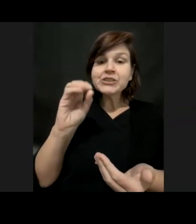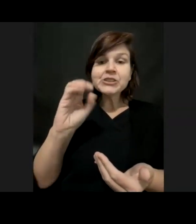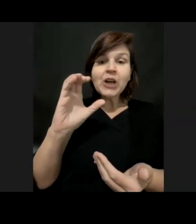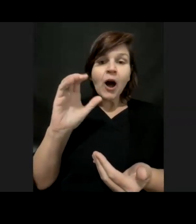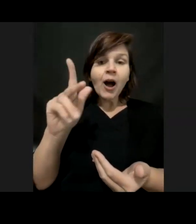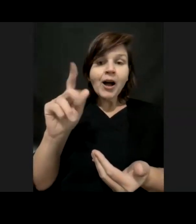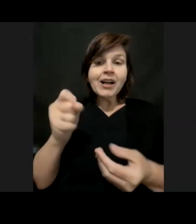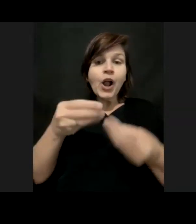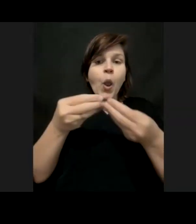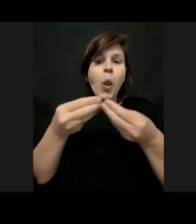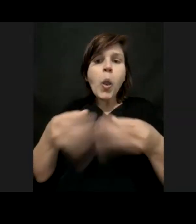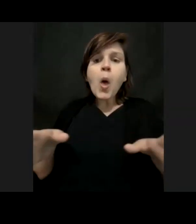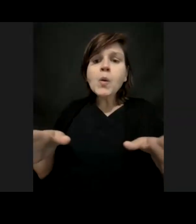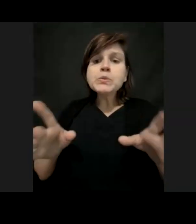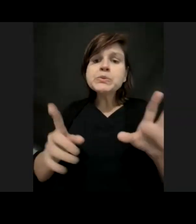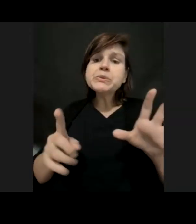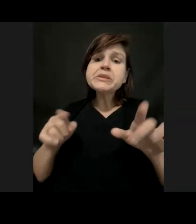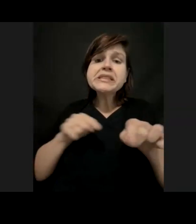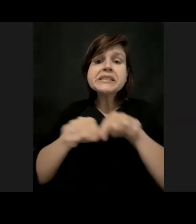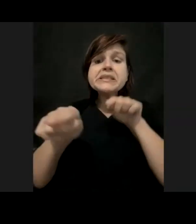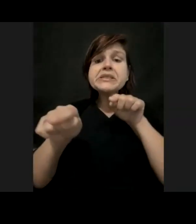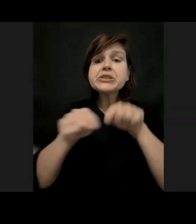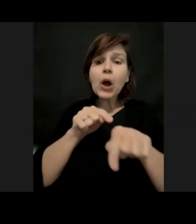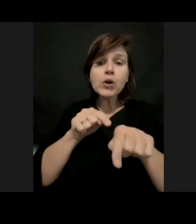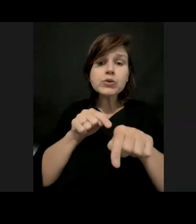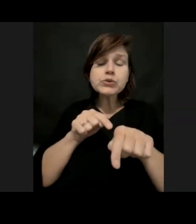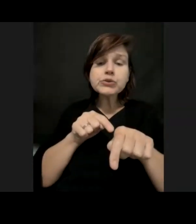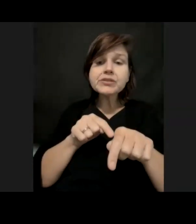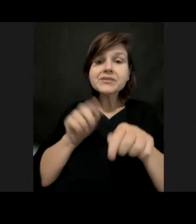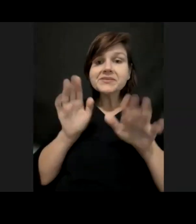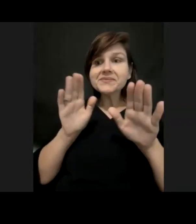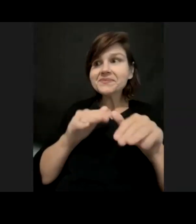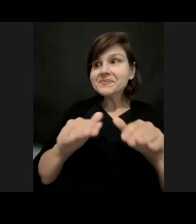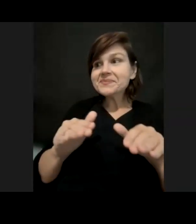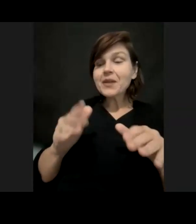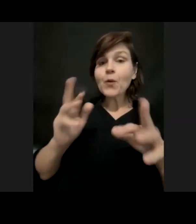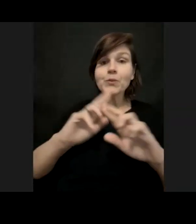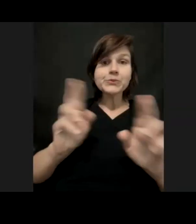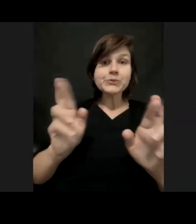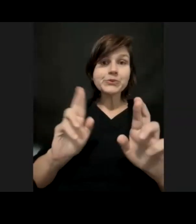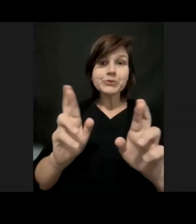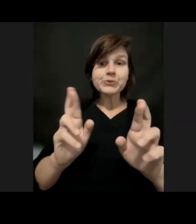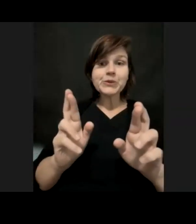All right, boys and girls, so, we did a bit of preparation just to save a bit of time.